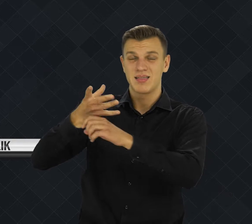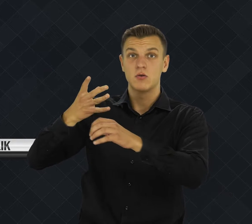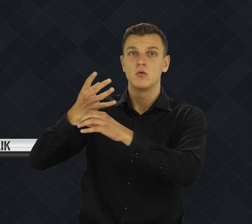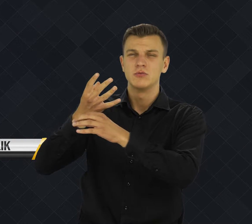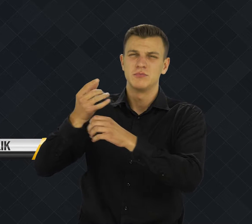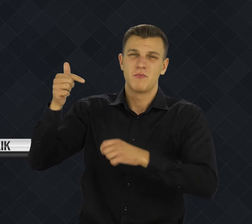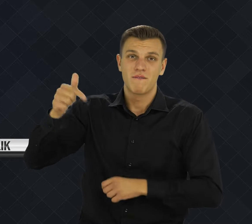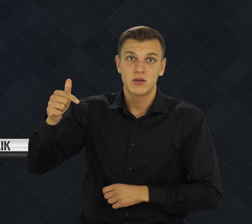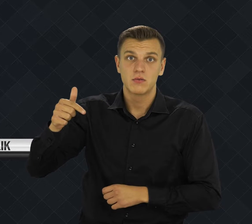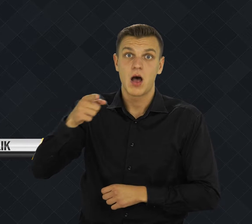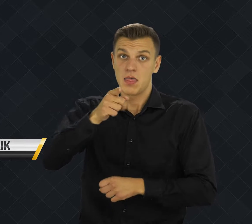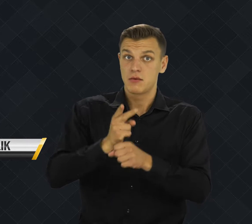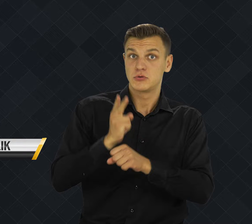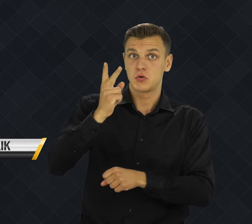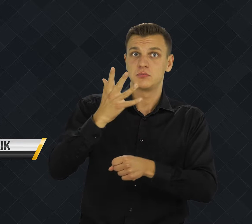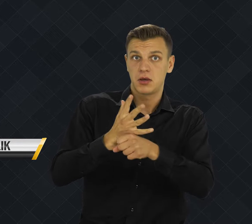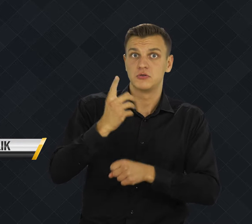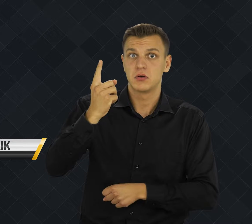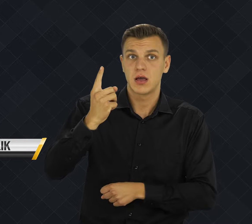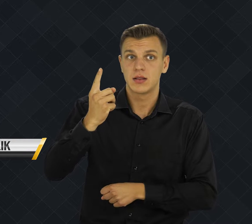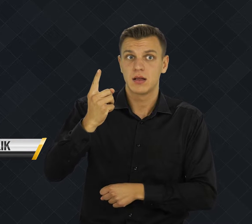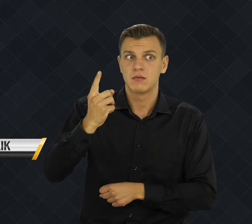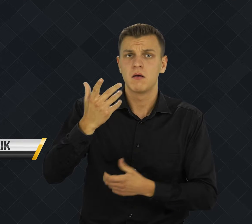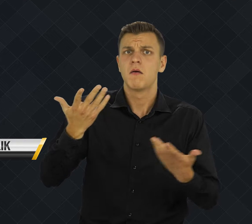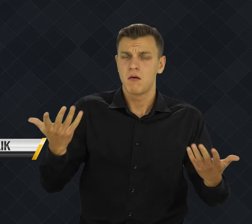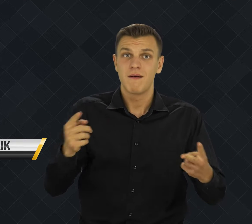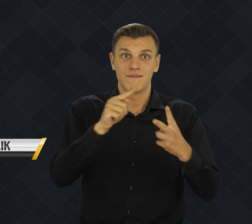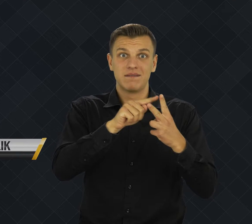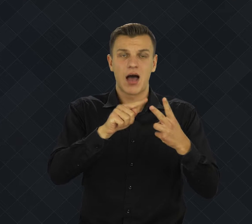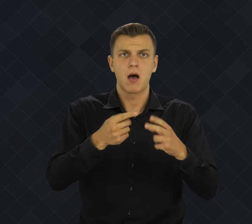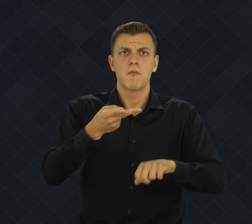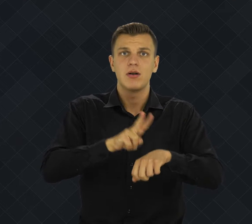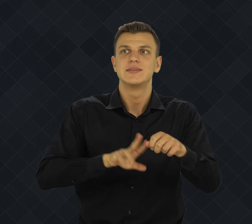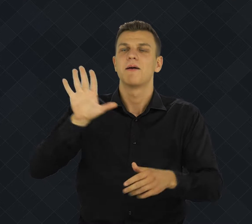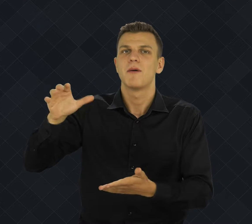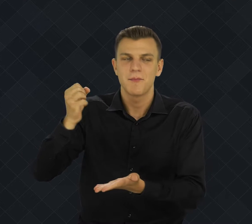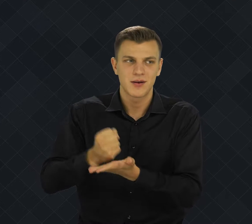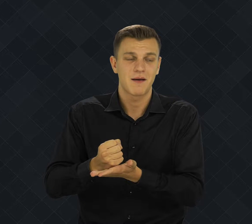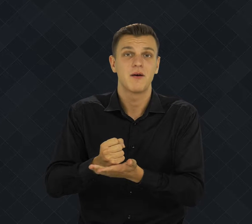By 51 km/h in a built-up area built-up area are situations, When a police officer or another officer in Poland,